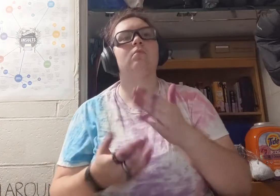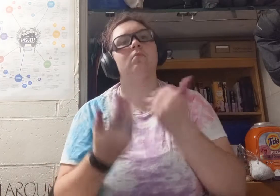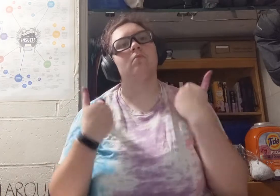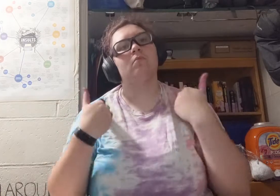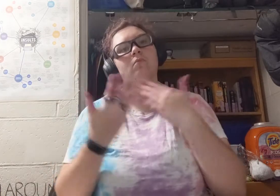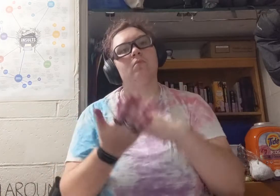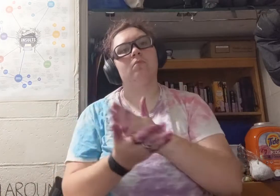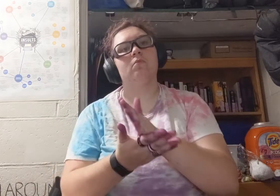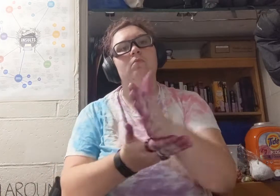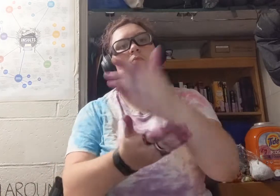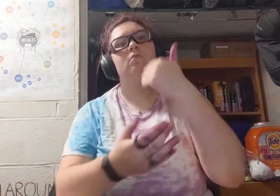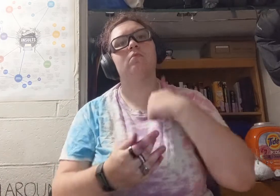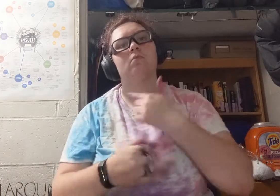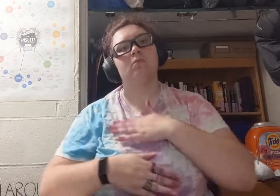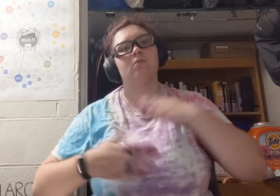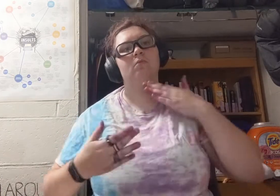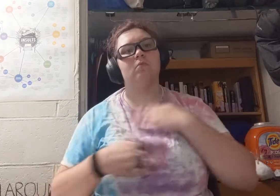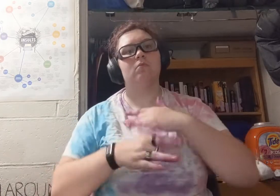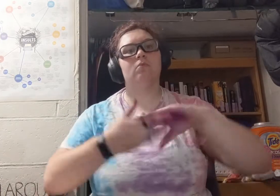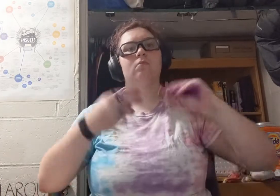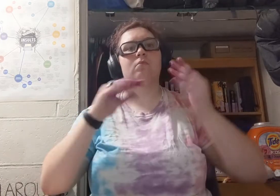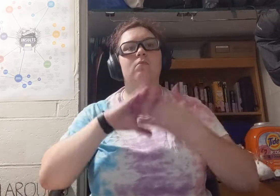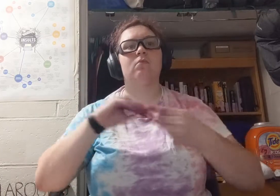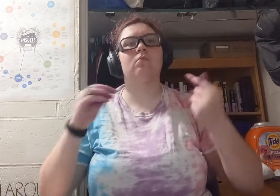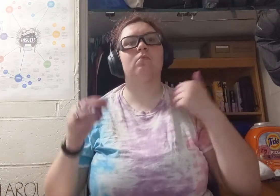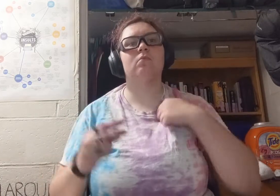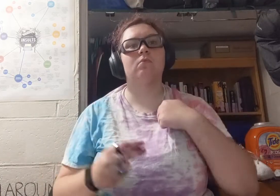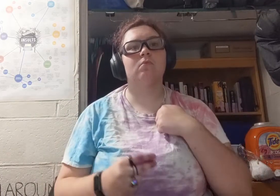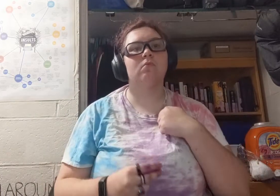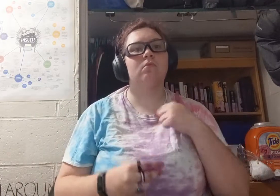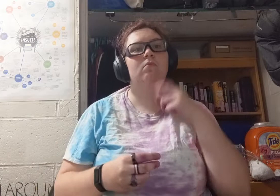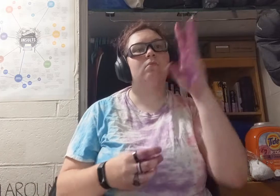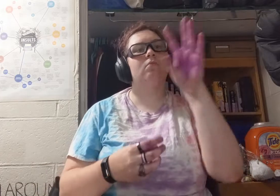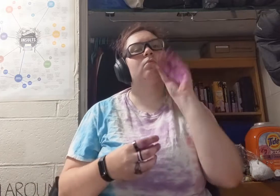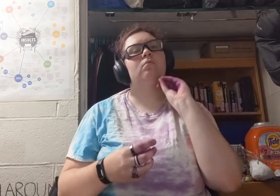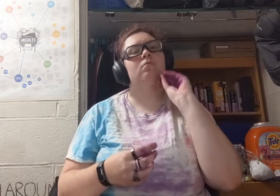i breathe stories i breathe them in and out